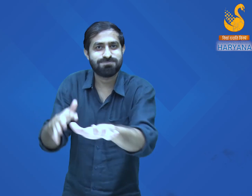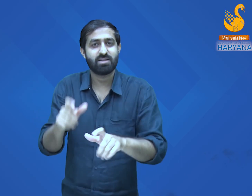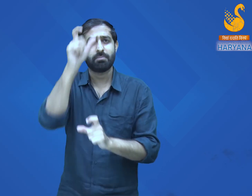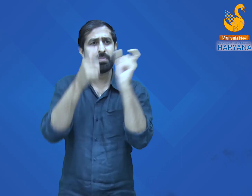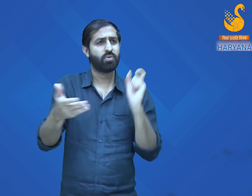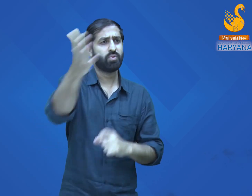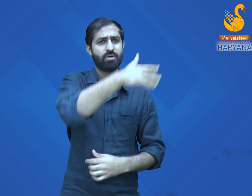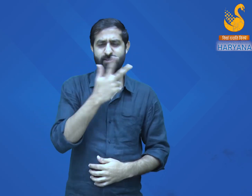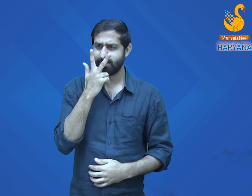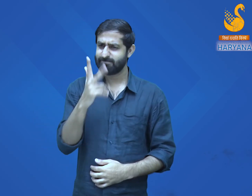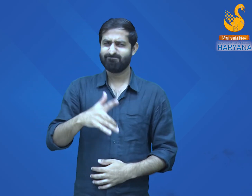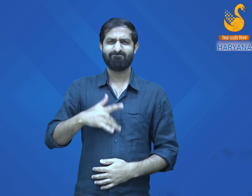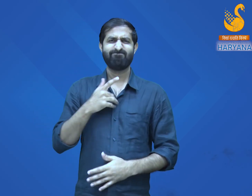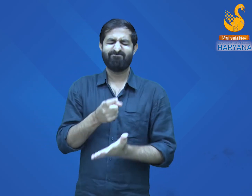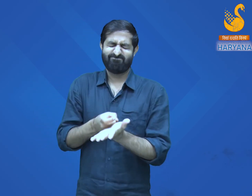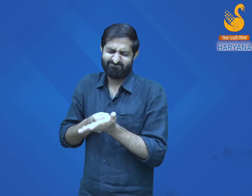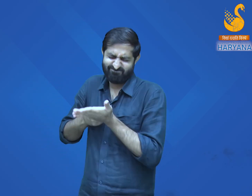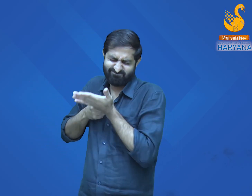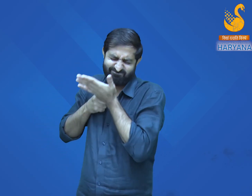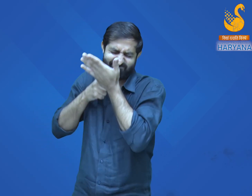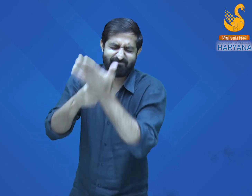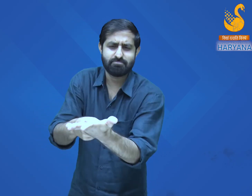and are worshiped like gods and goddesses